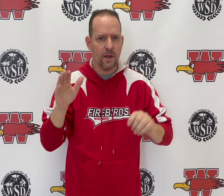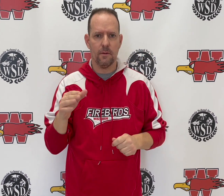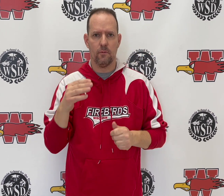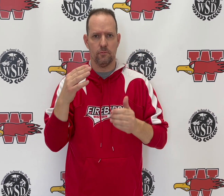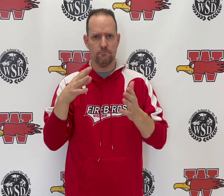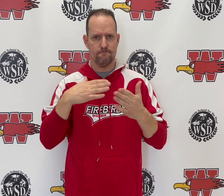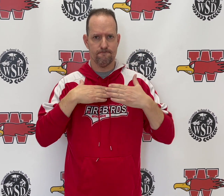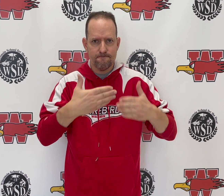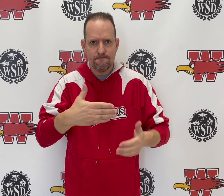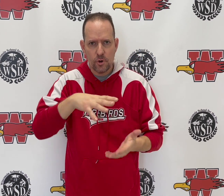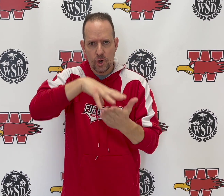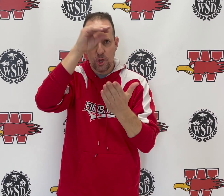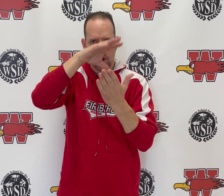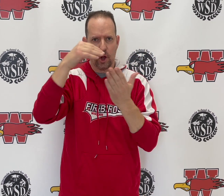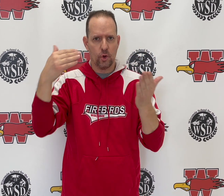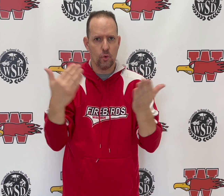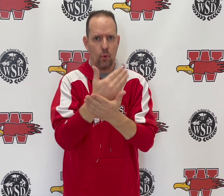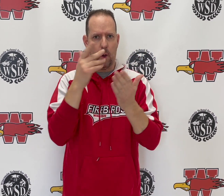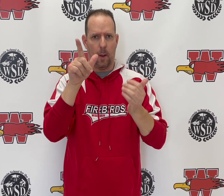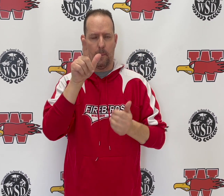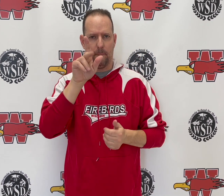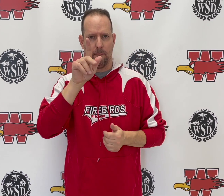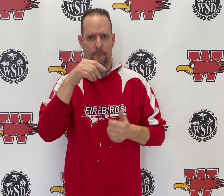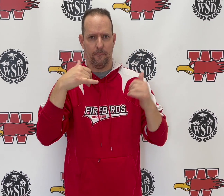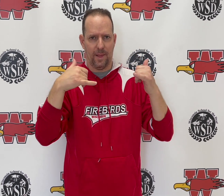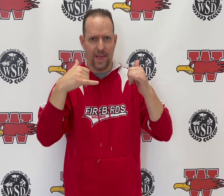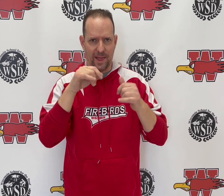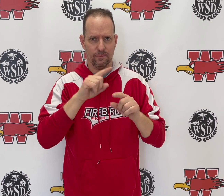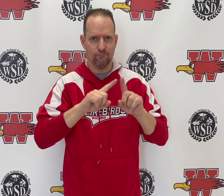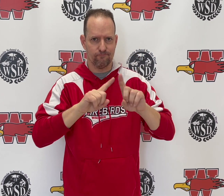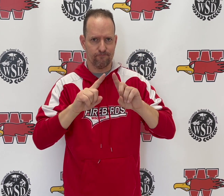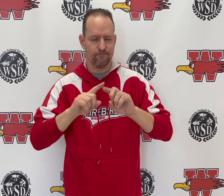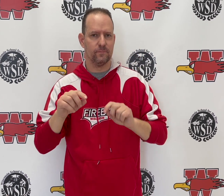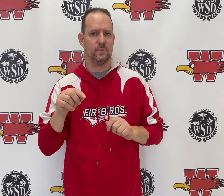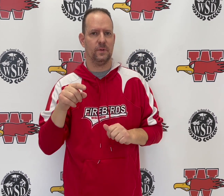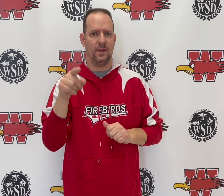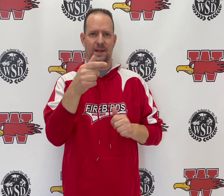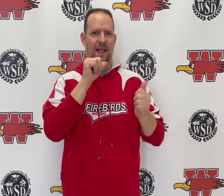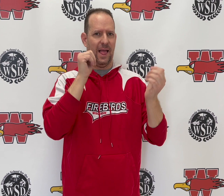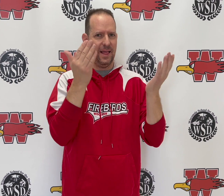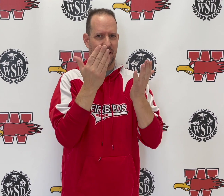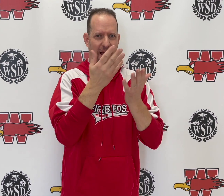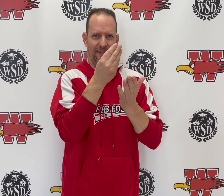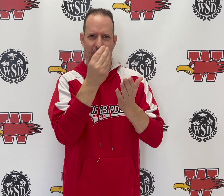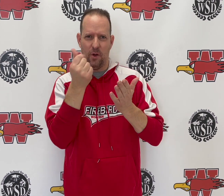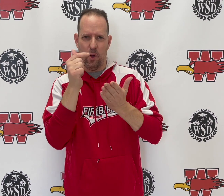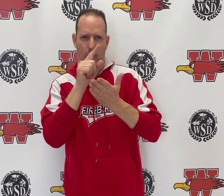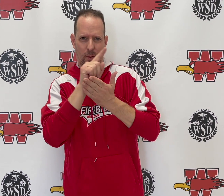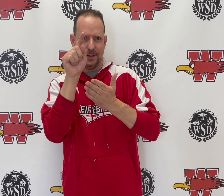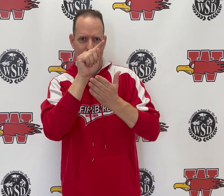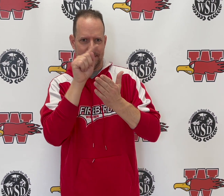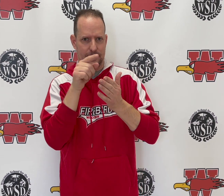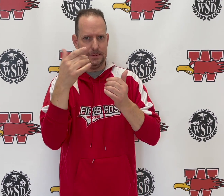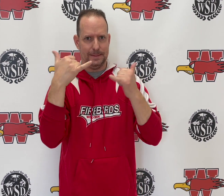doesn't give up. They're willing to learn new plays. They weren't here for a few weeks,